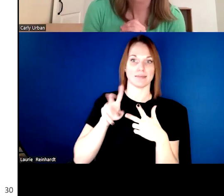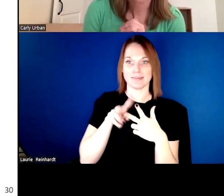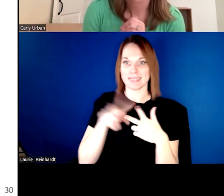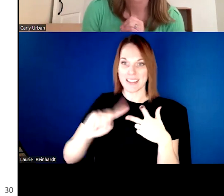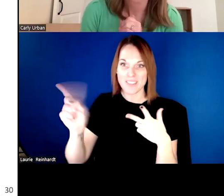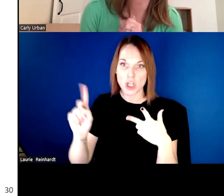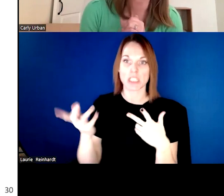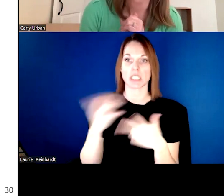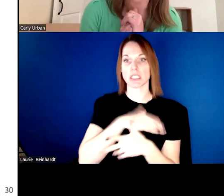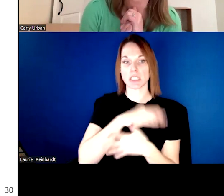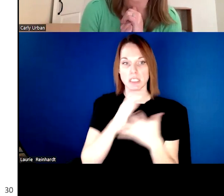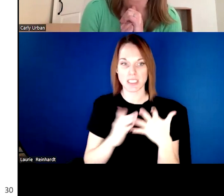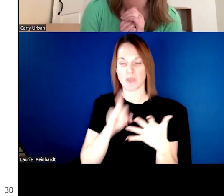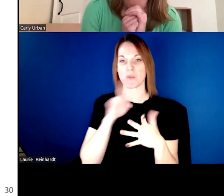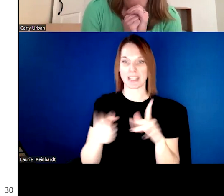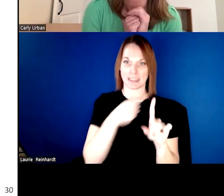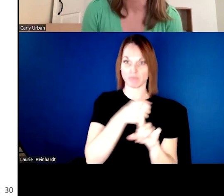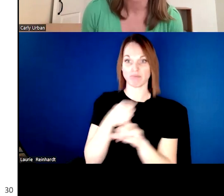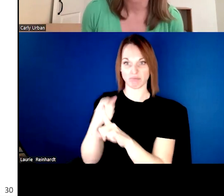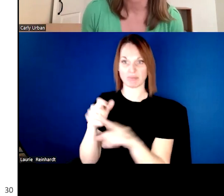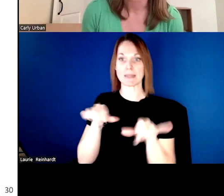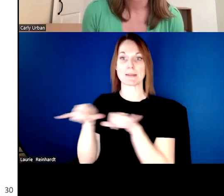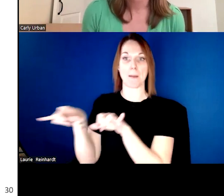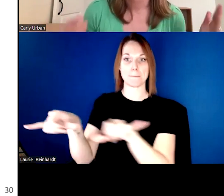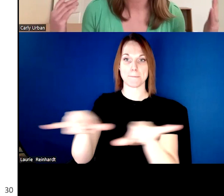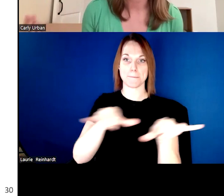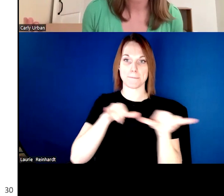and it's really reducing payday loans across the board. So again,